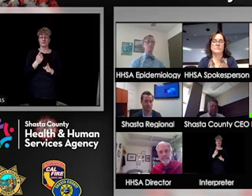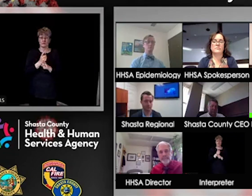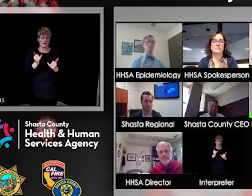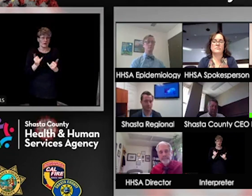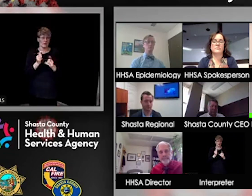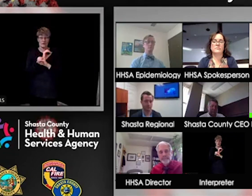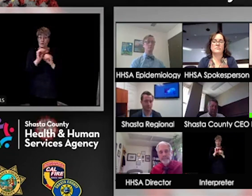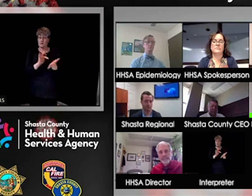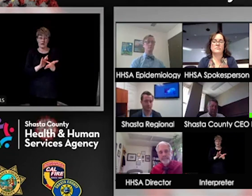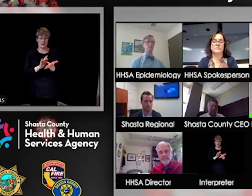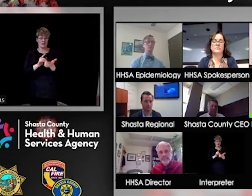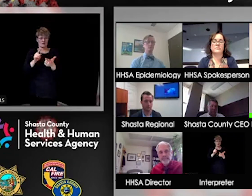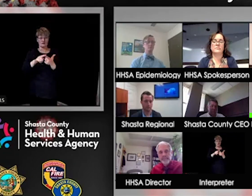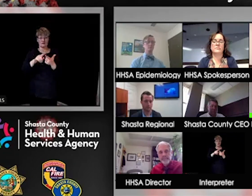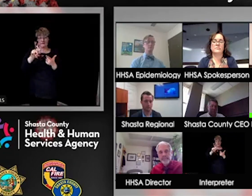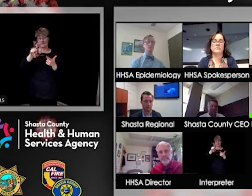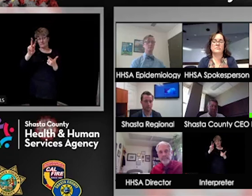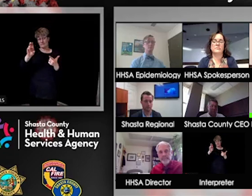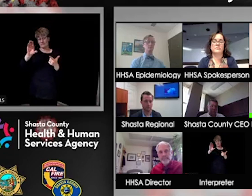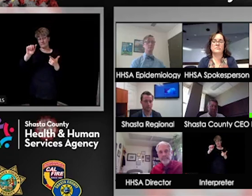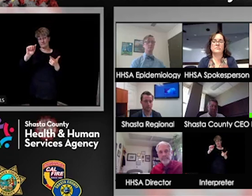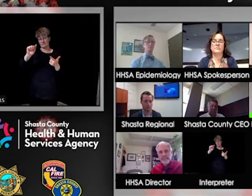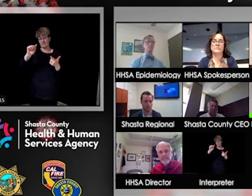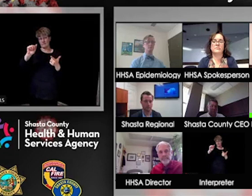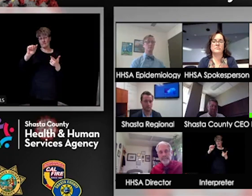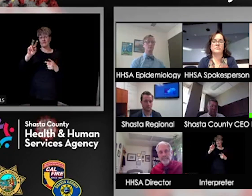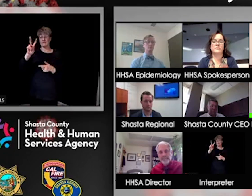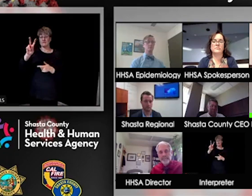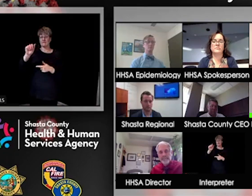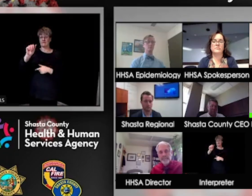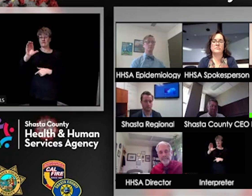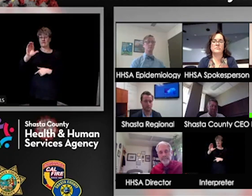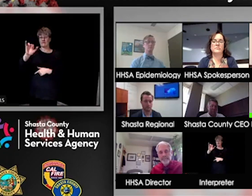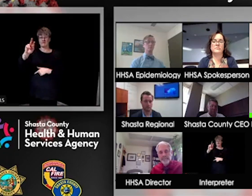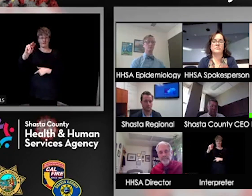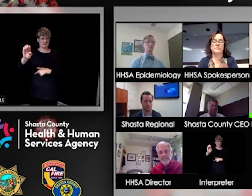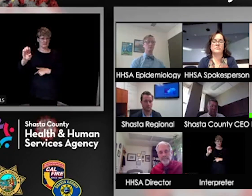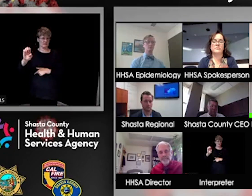we have to use what are called non-pharmaceutical interventions, which include social distancing,